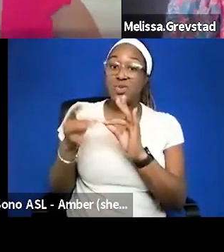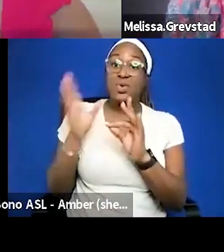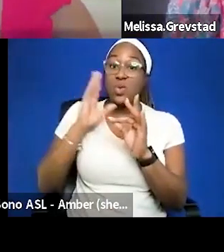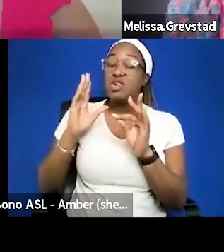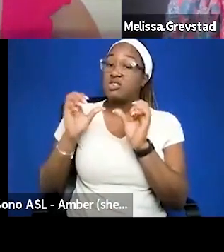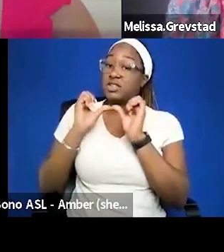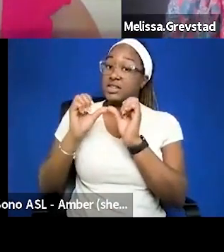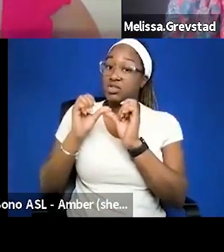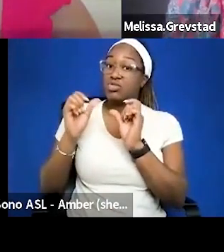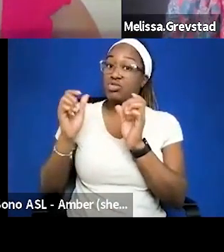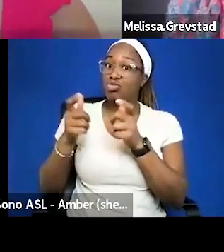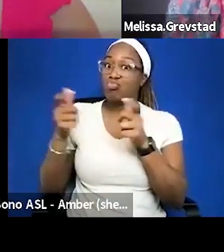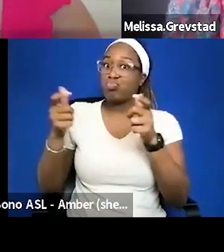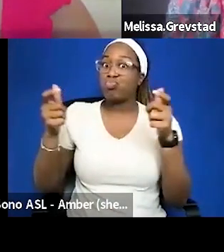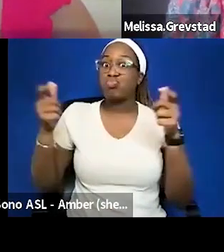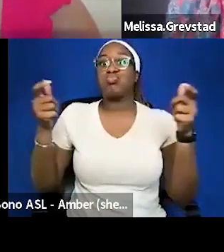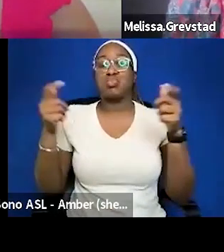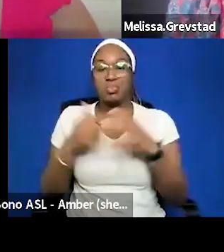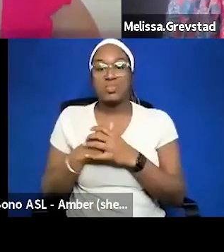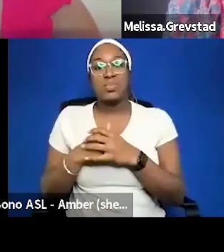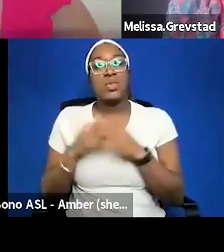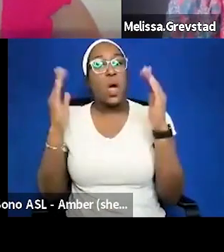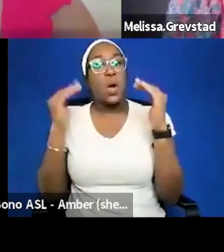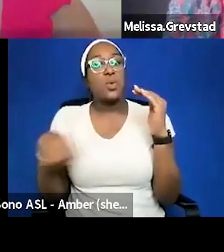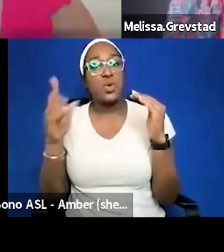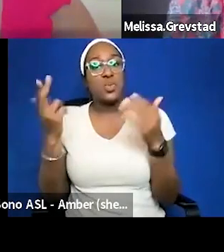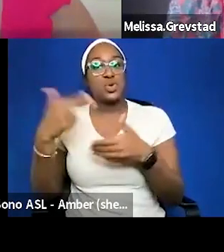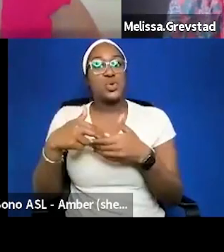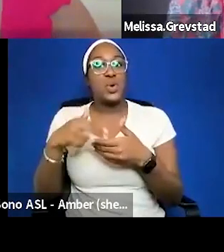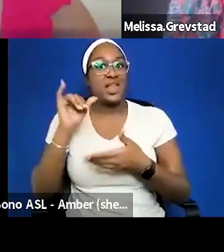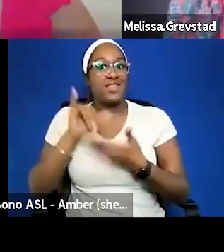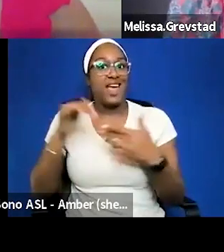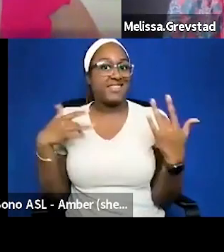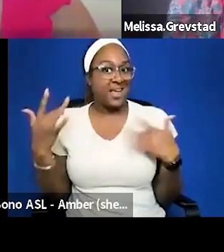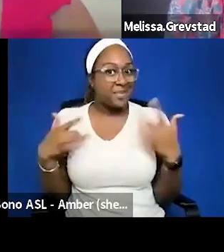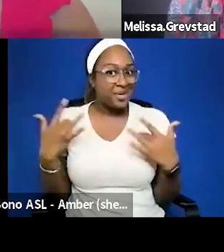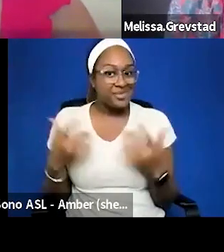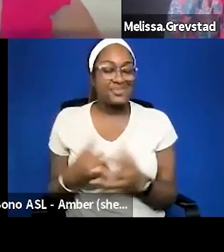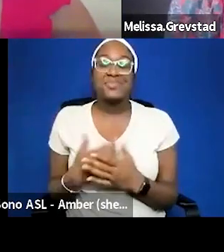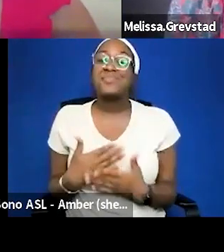And I hope that you all will, you know, join us in that excitement. Please do.